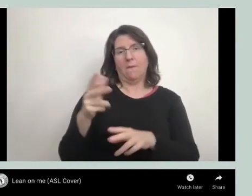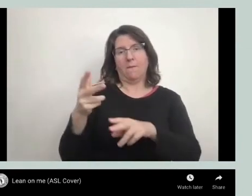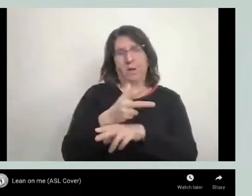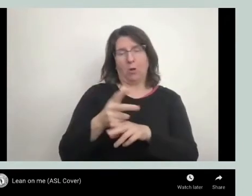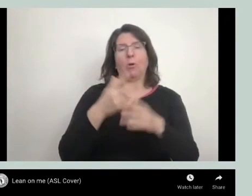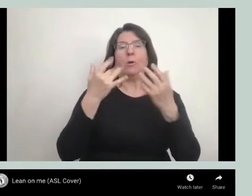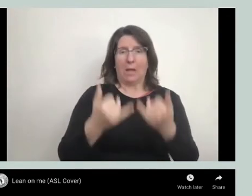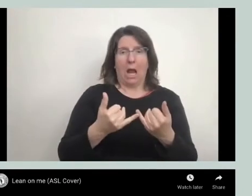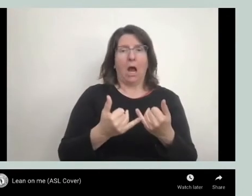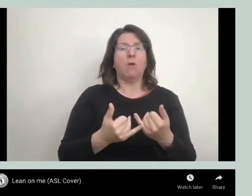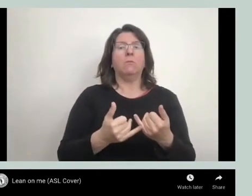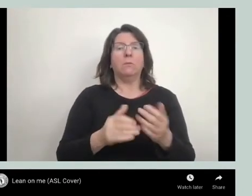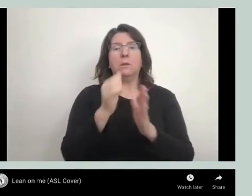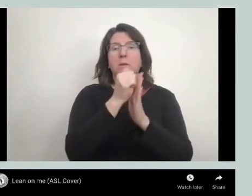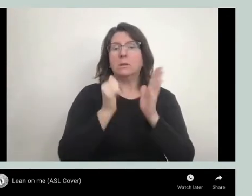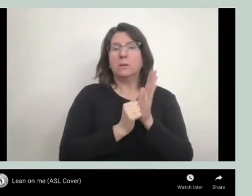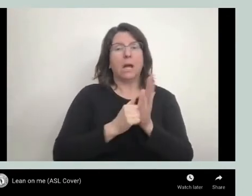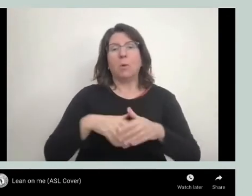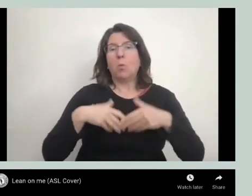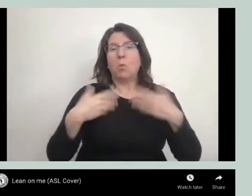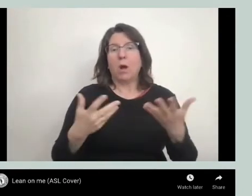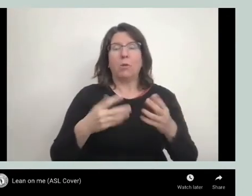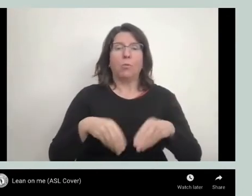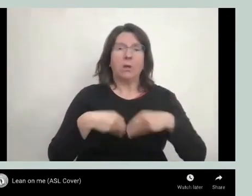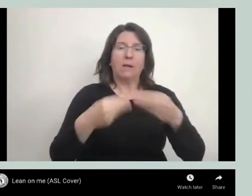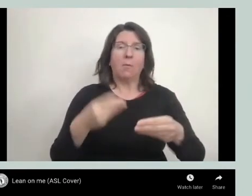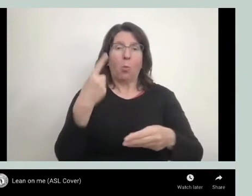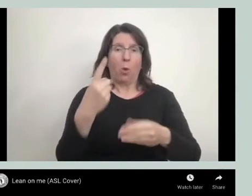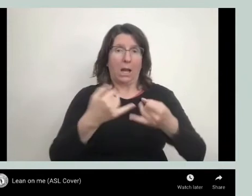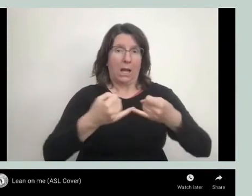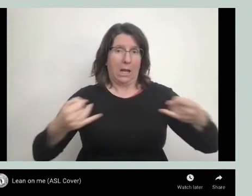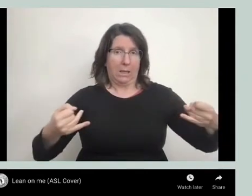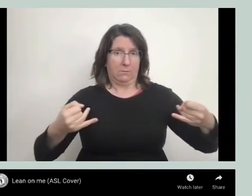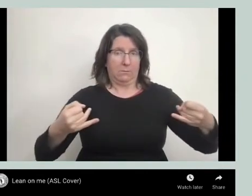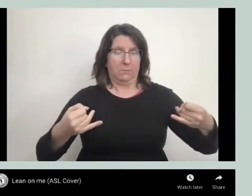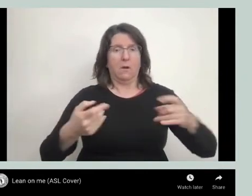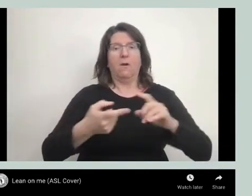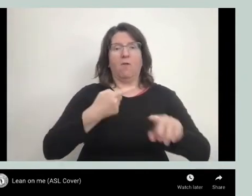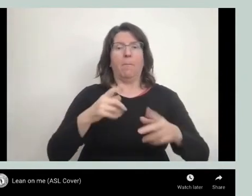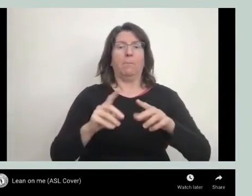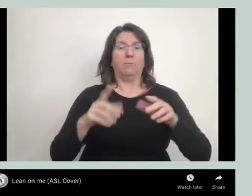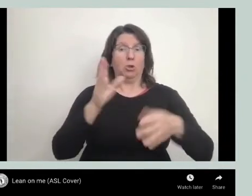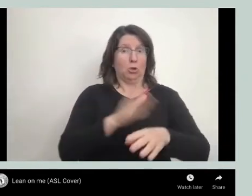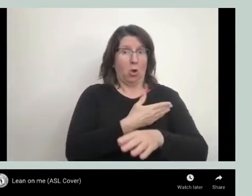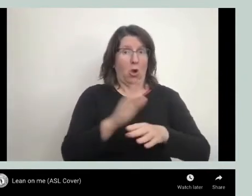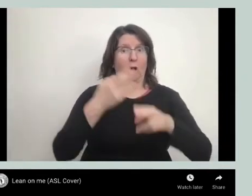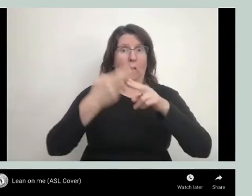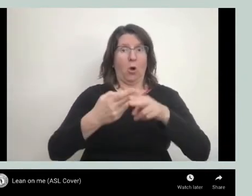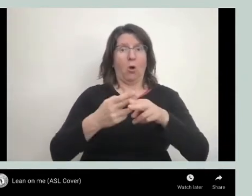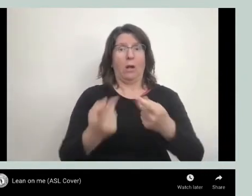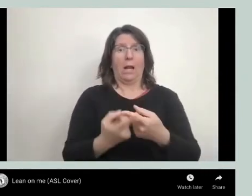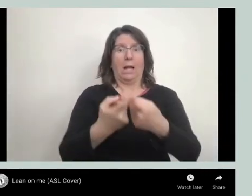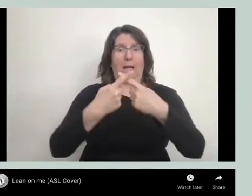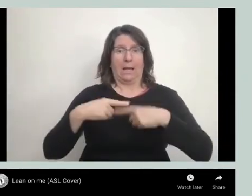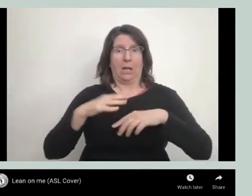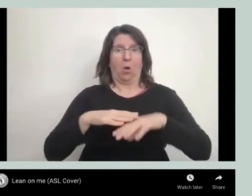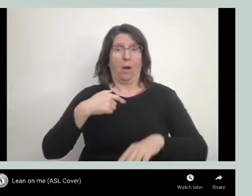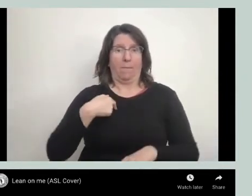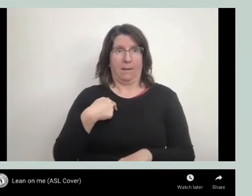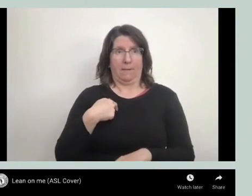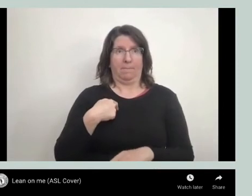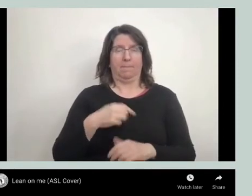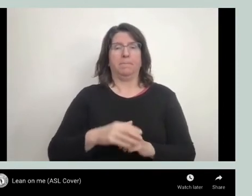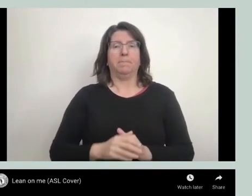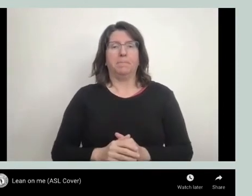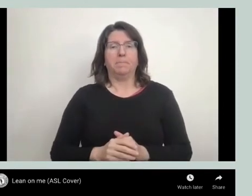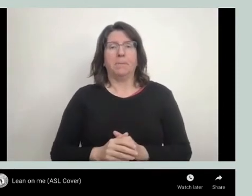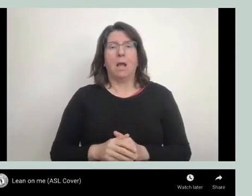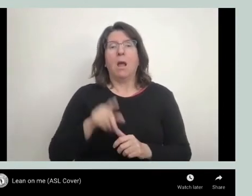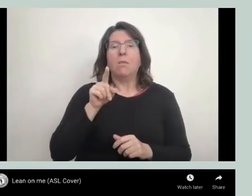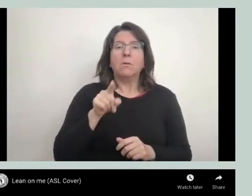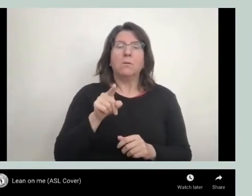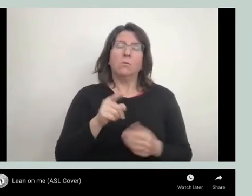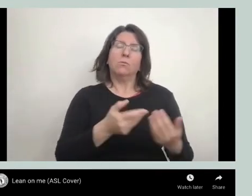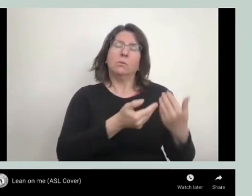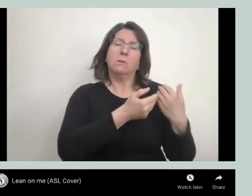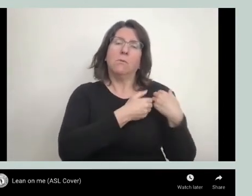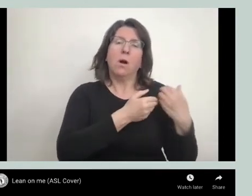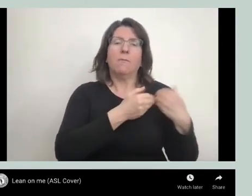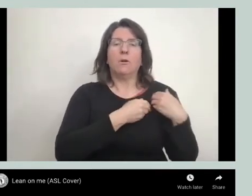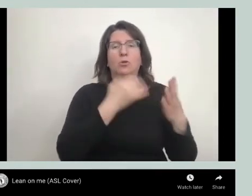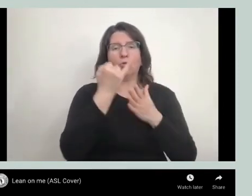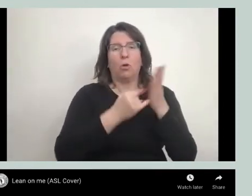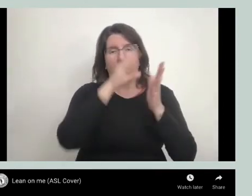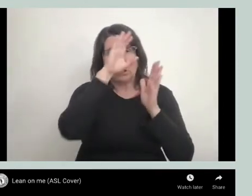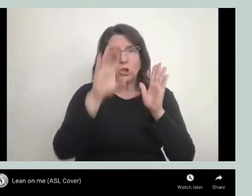After the students review all that information then they take one line from the song "Lean on Me" to analyze.